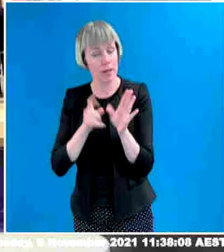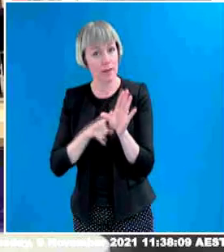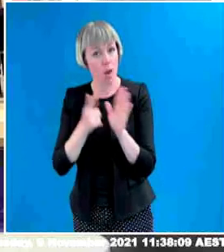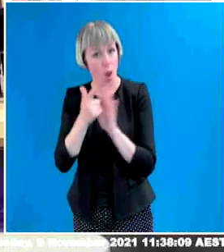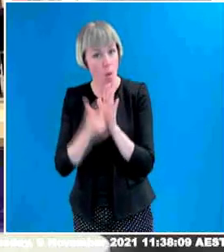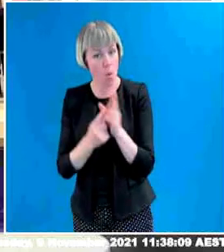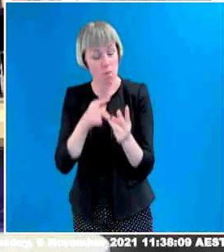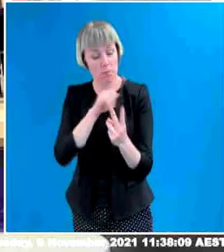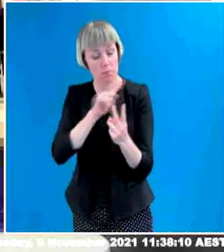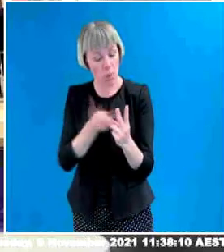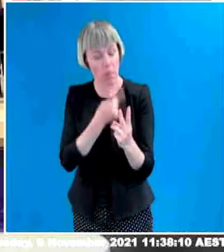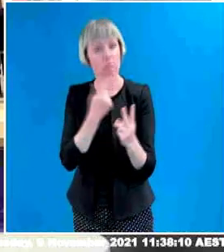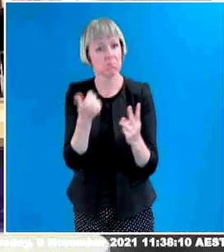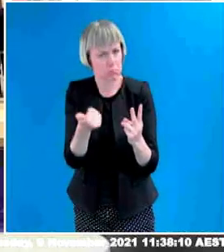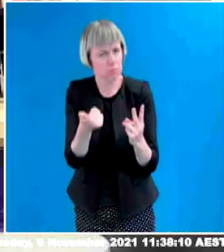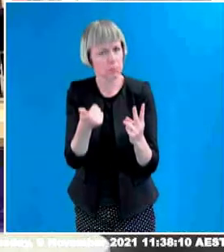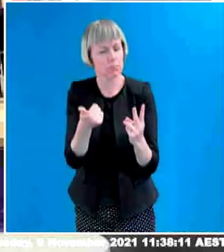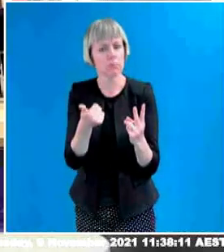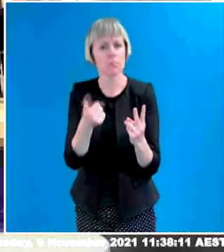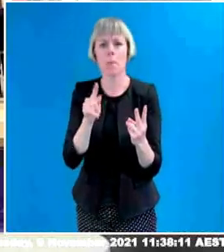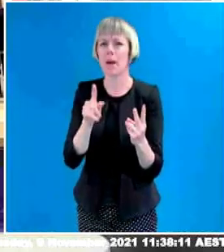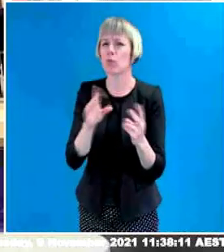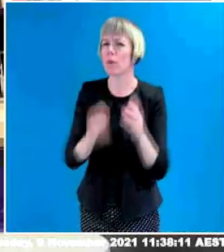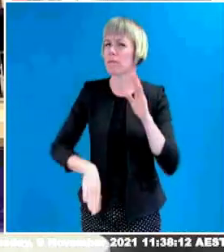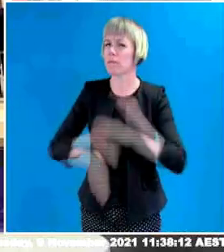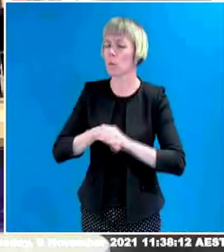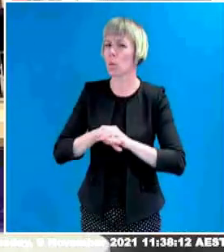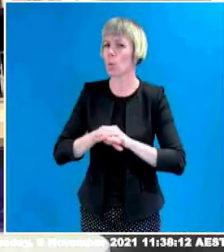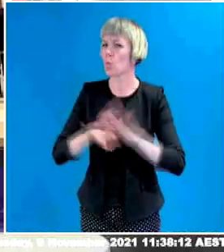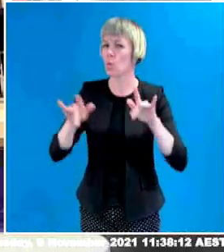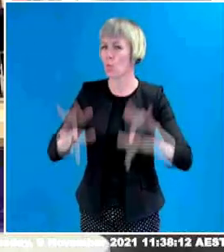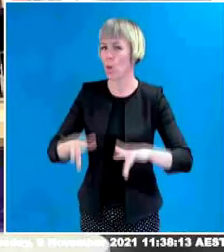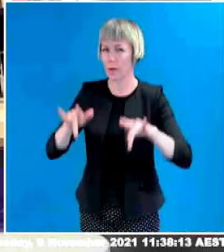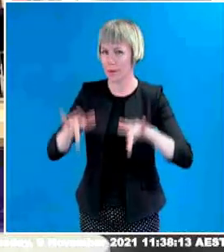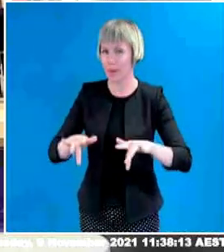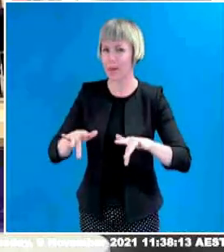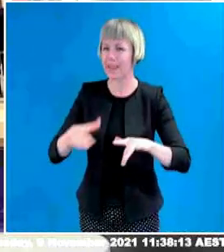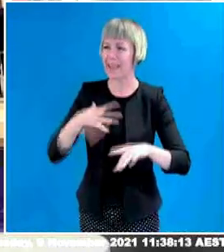We are now 10 years, and three or four years after the Modern Slavery Act, and